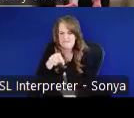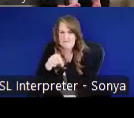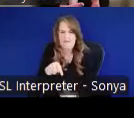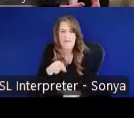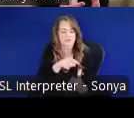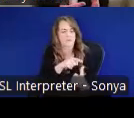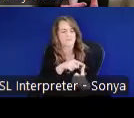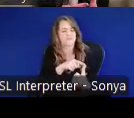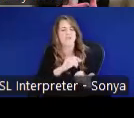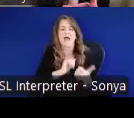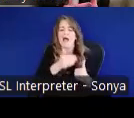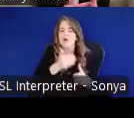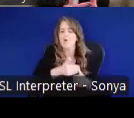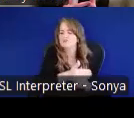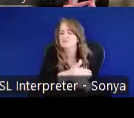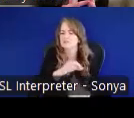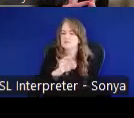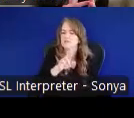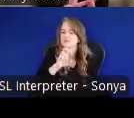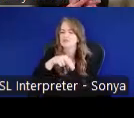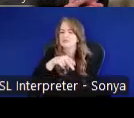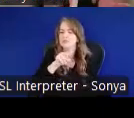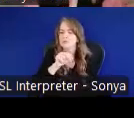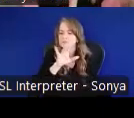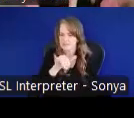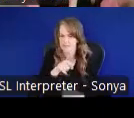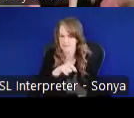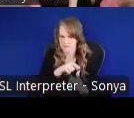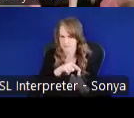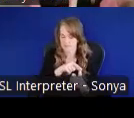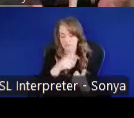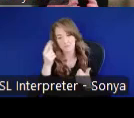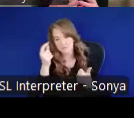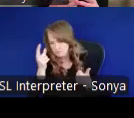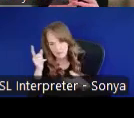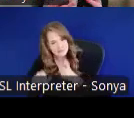tantrum again, tantrums are going to happen, so they're not